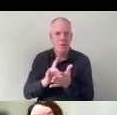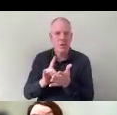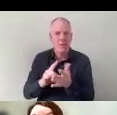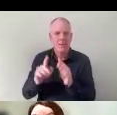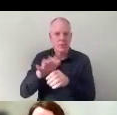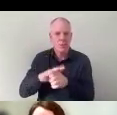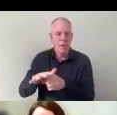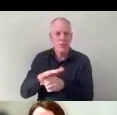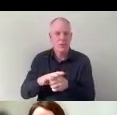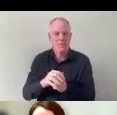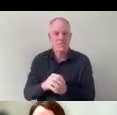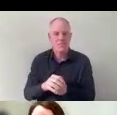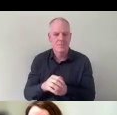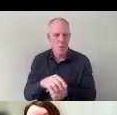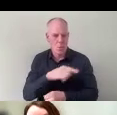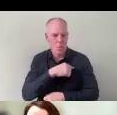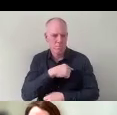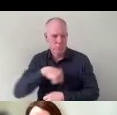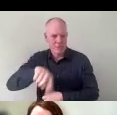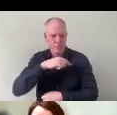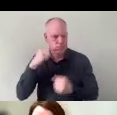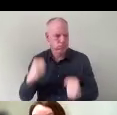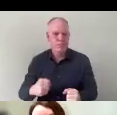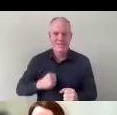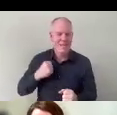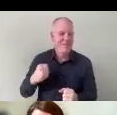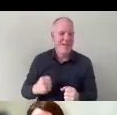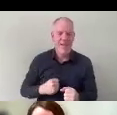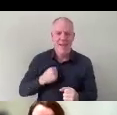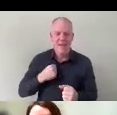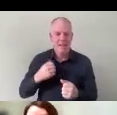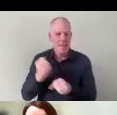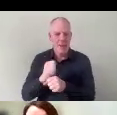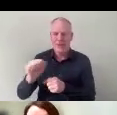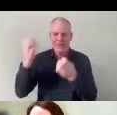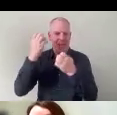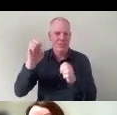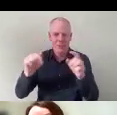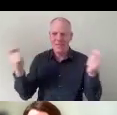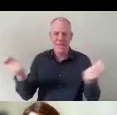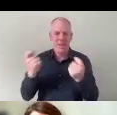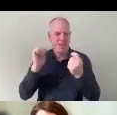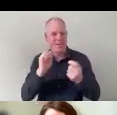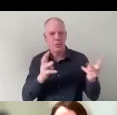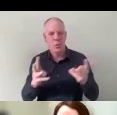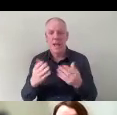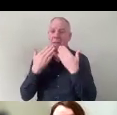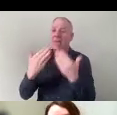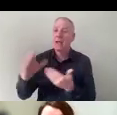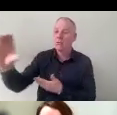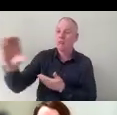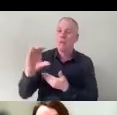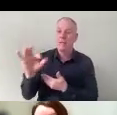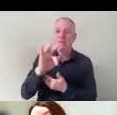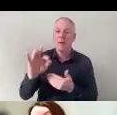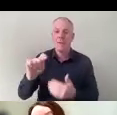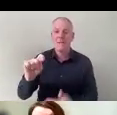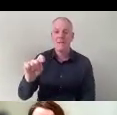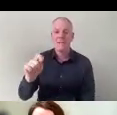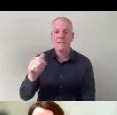really, really fulfilling for us to be able to celebrate that with this in focus exhibition, and thanks to the grant that we received from TEFAF, we were able to